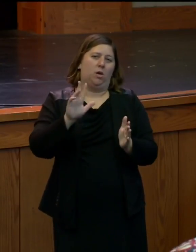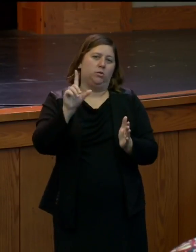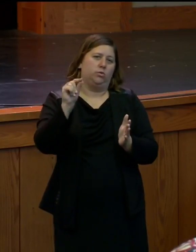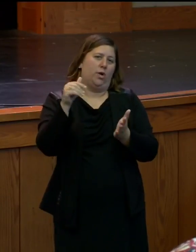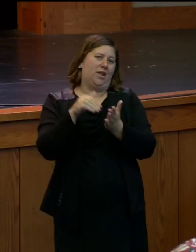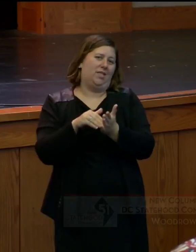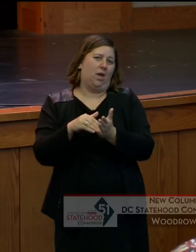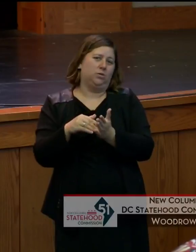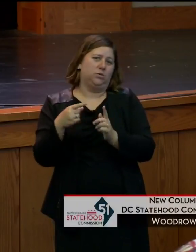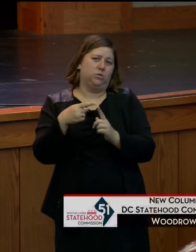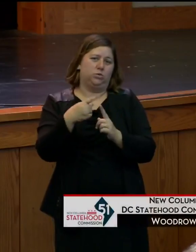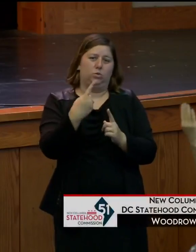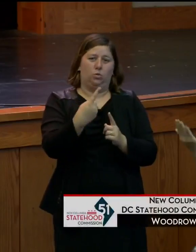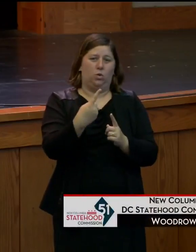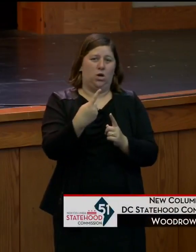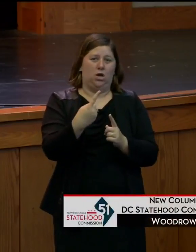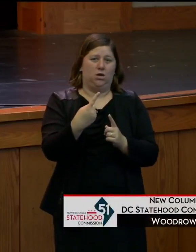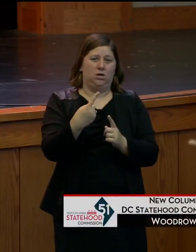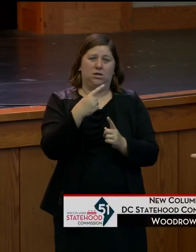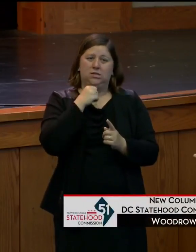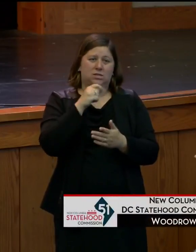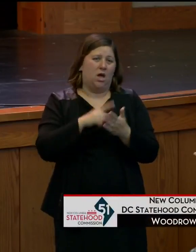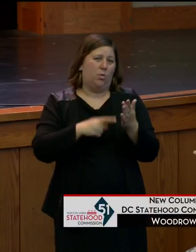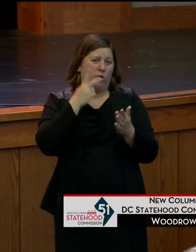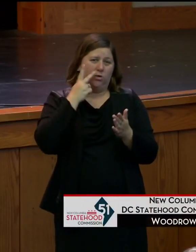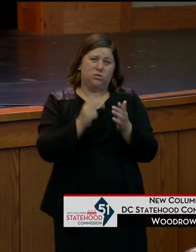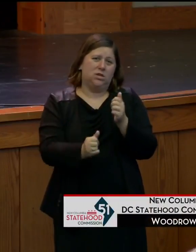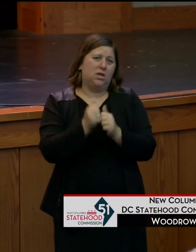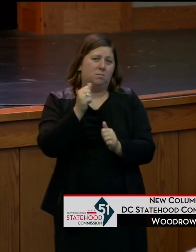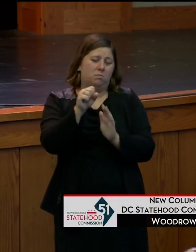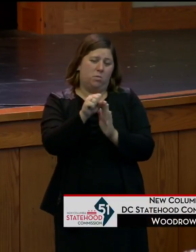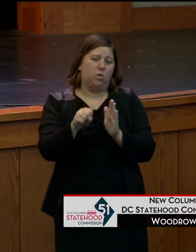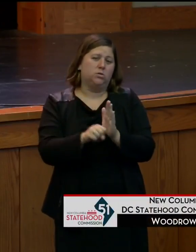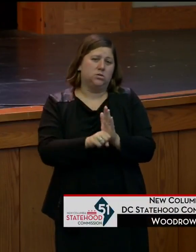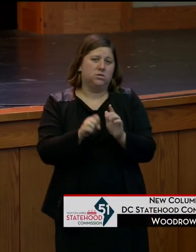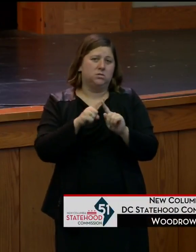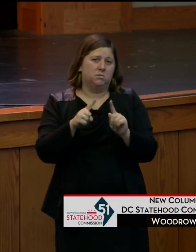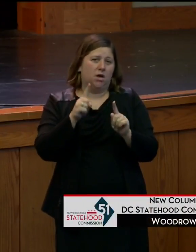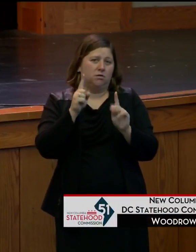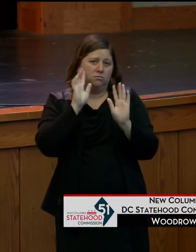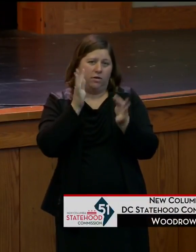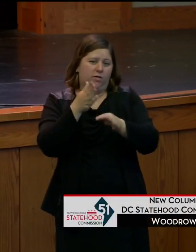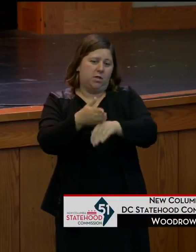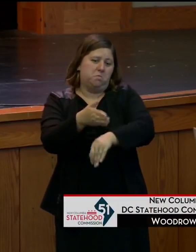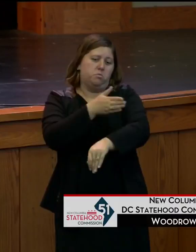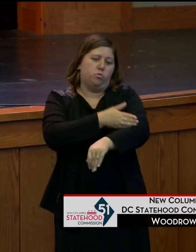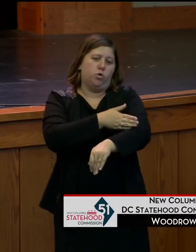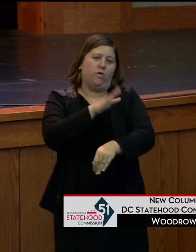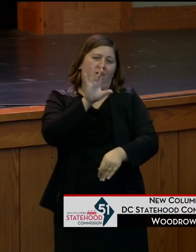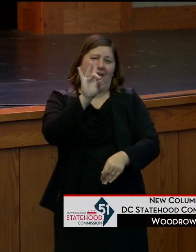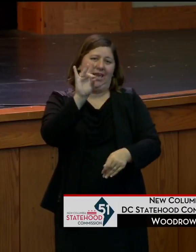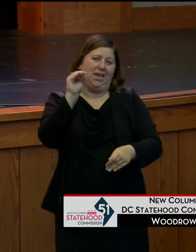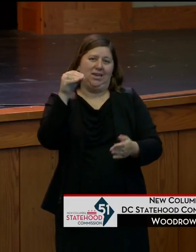IT IS NOT WHAT YOU WOULD FIND IN MOST STATES BUT IT IS CERTAINLY AN IMPROVEMENT OVER 80,000 TO 1.